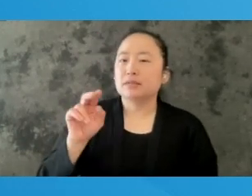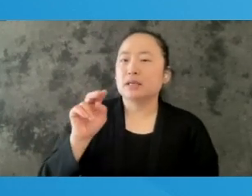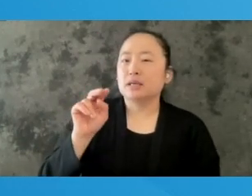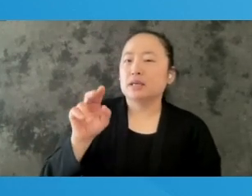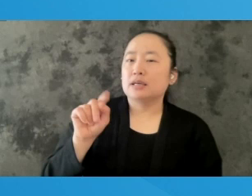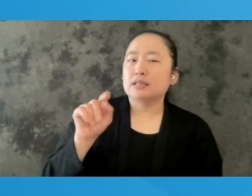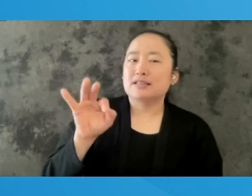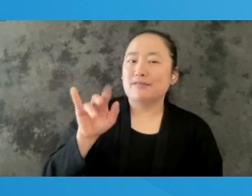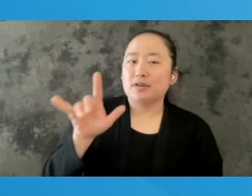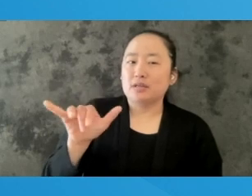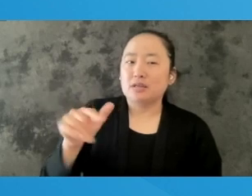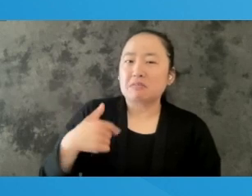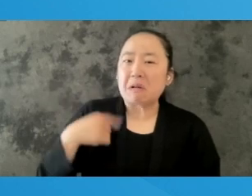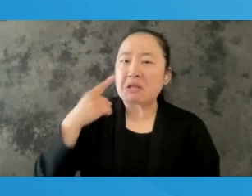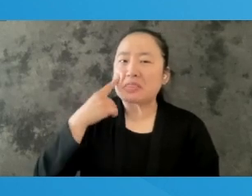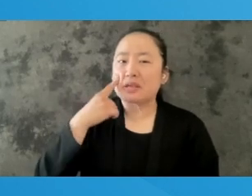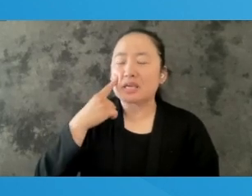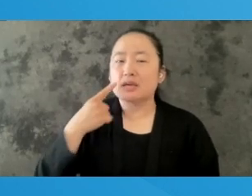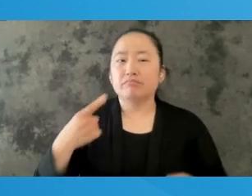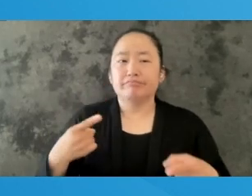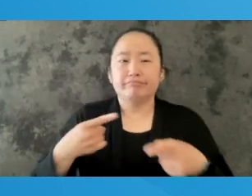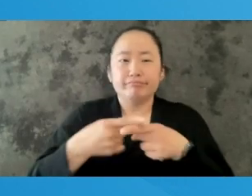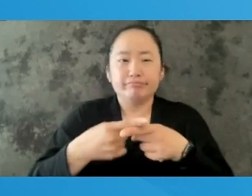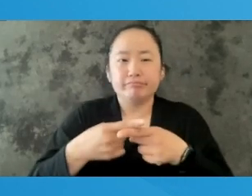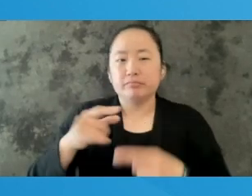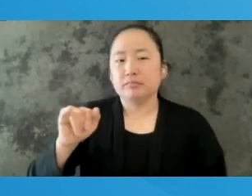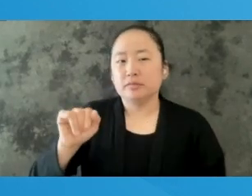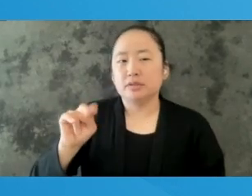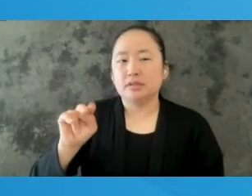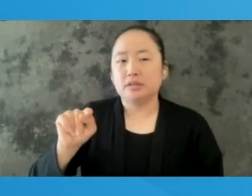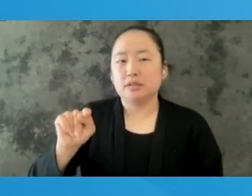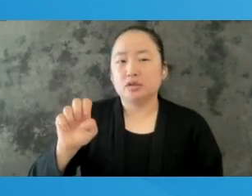at this exact part of the artwork.